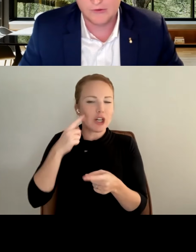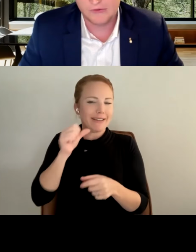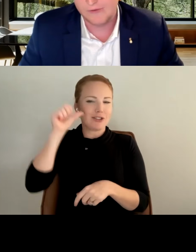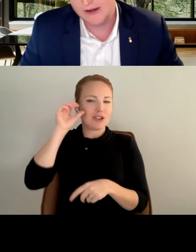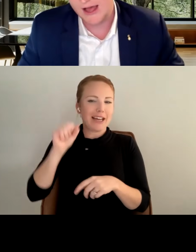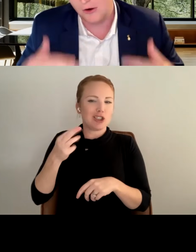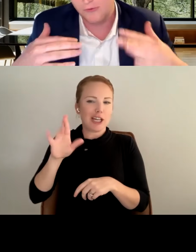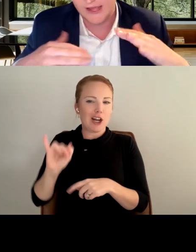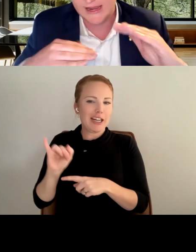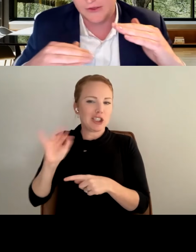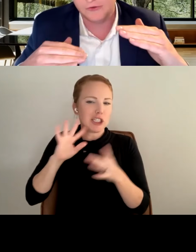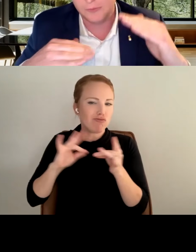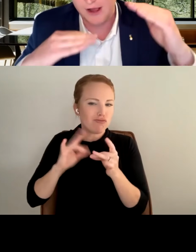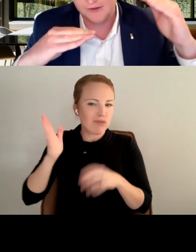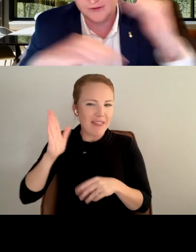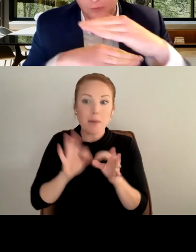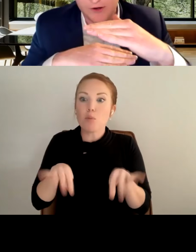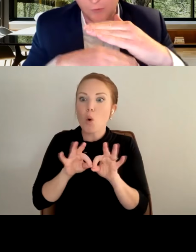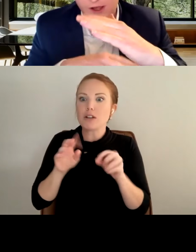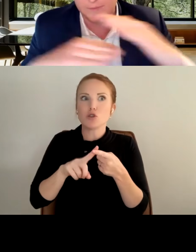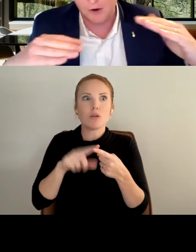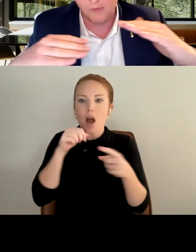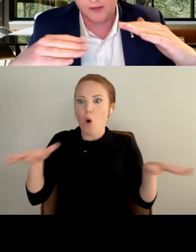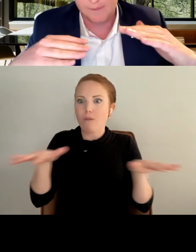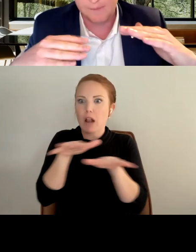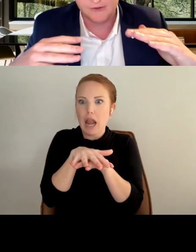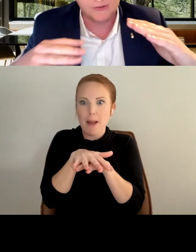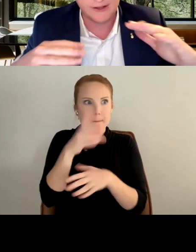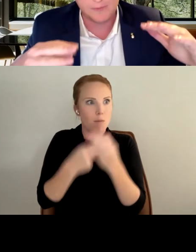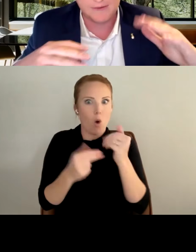importance of not overlaying those two processes one to one, but overlapping just a little bit